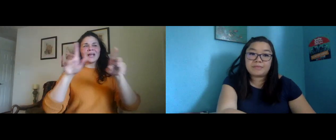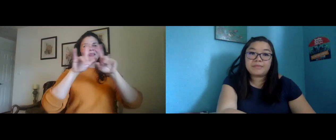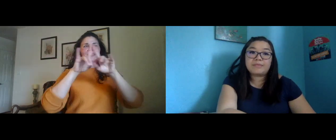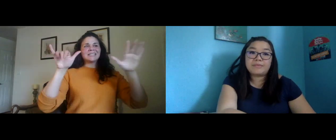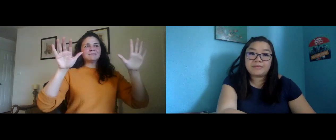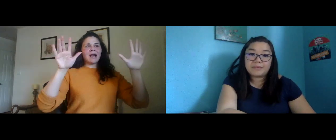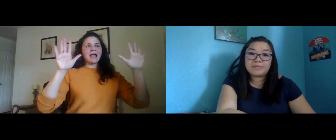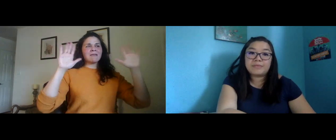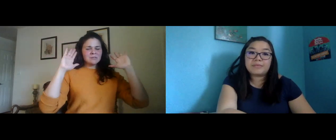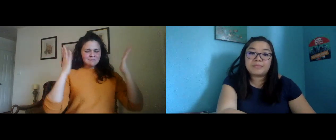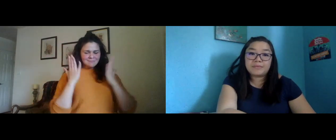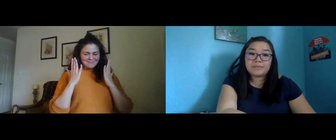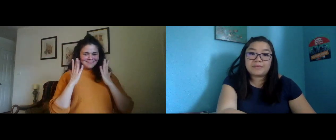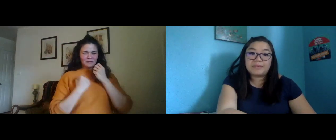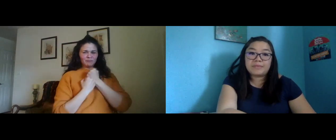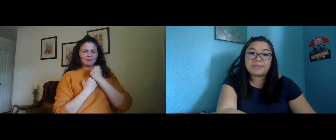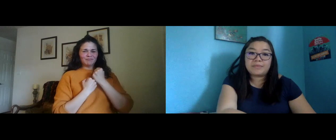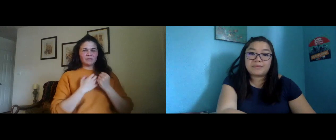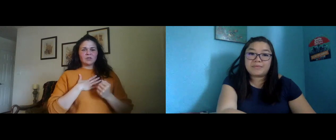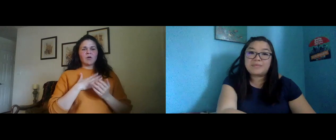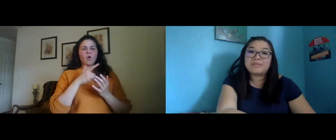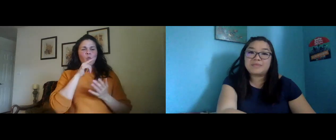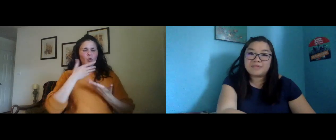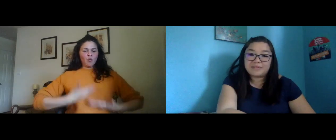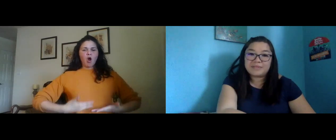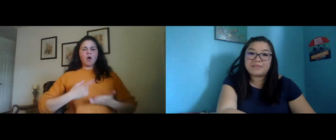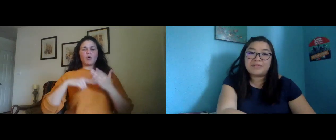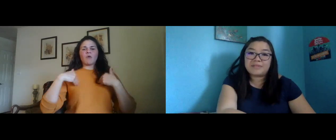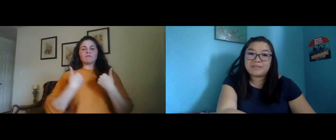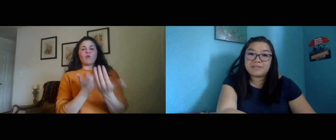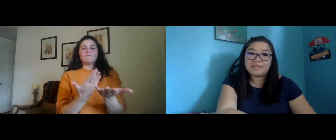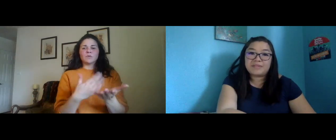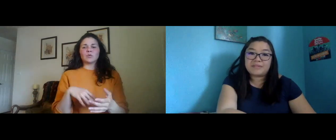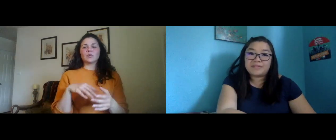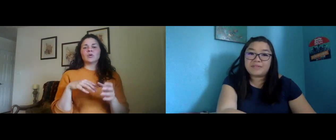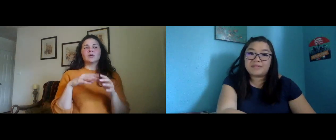and at same time, take care of your inner self. Who am I? What do I have to offer?